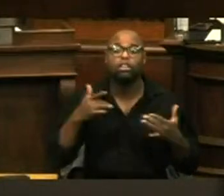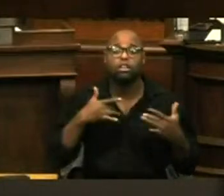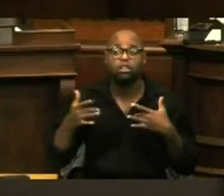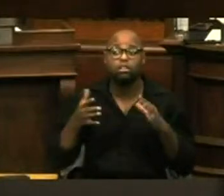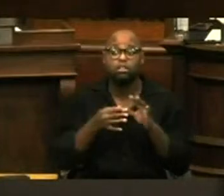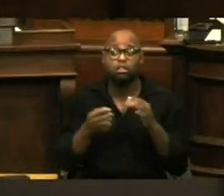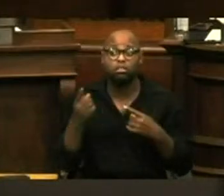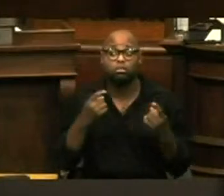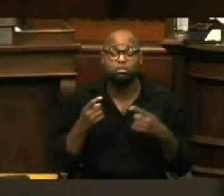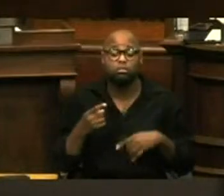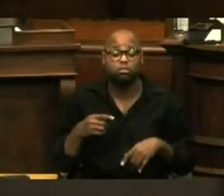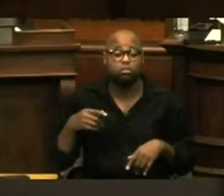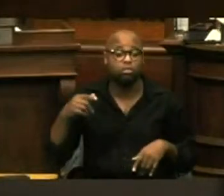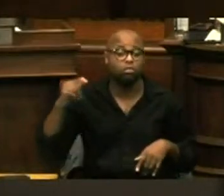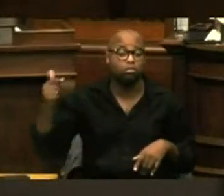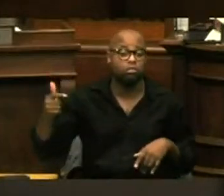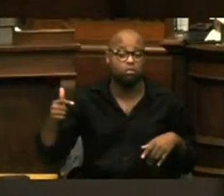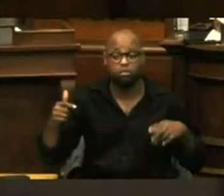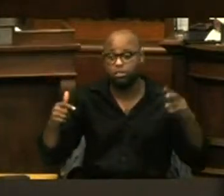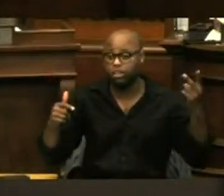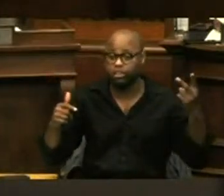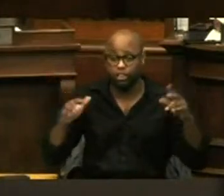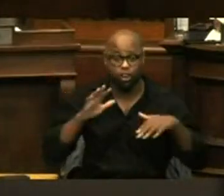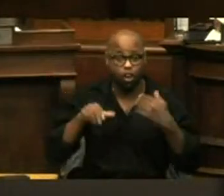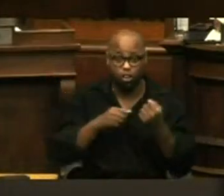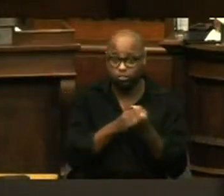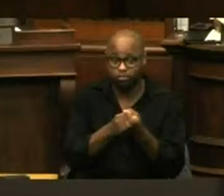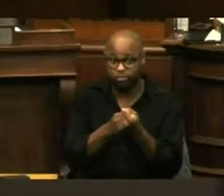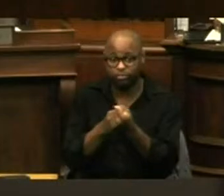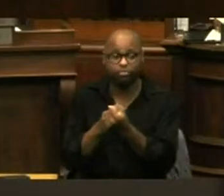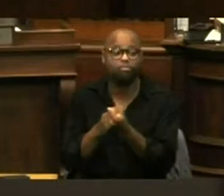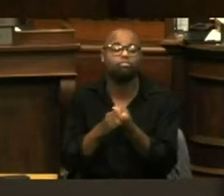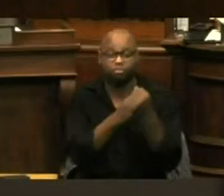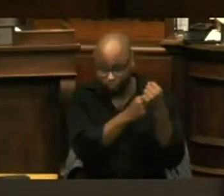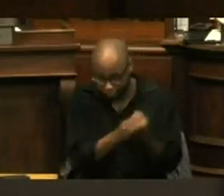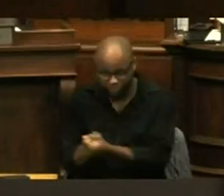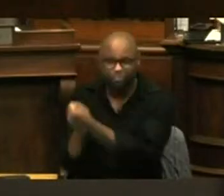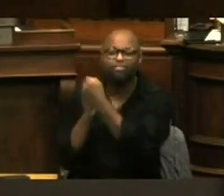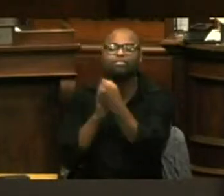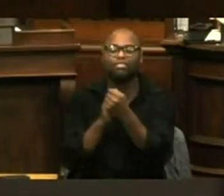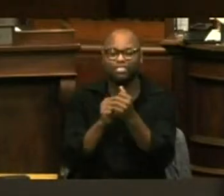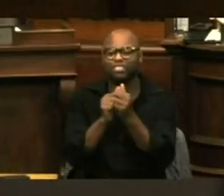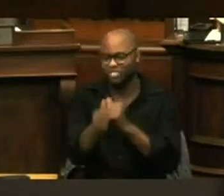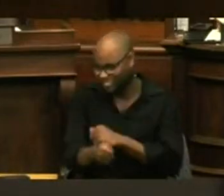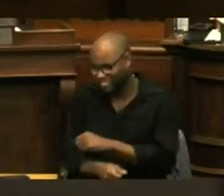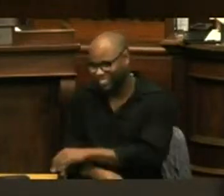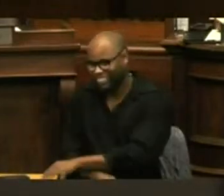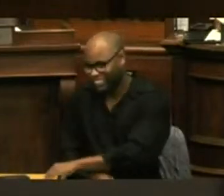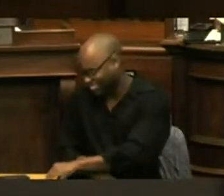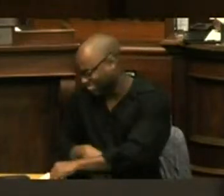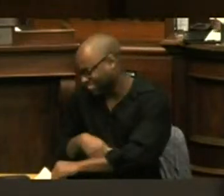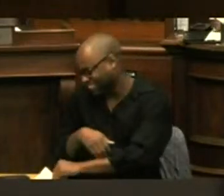Any questions, comments or concerns? Need a motion and a